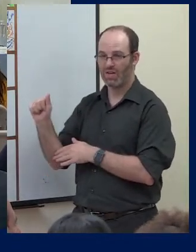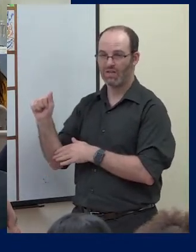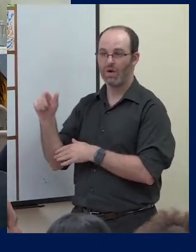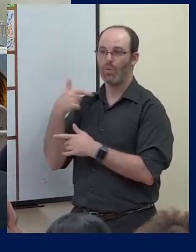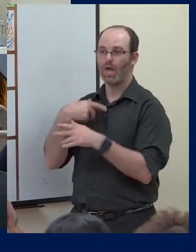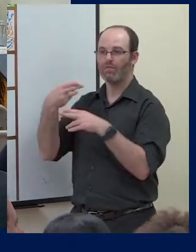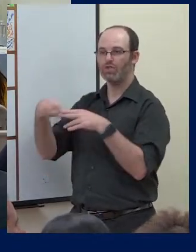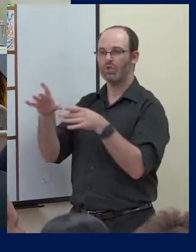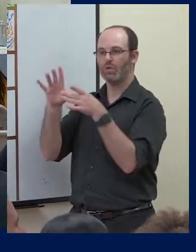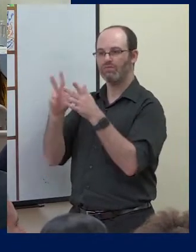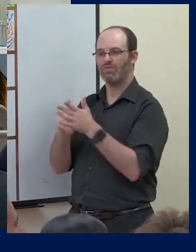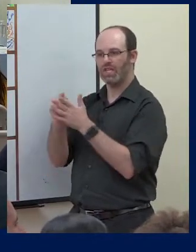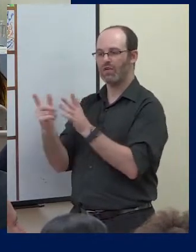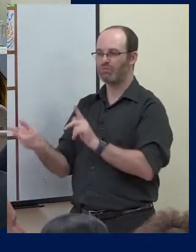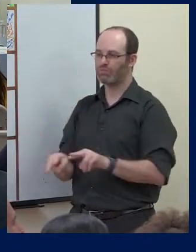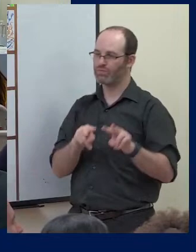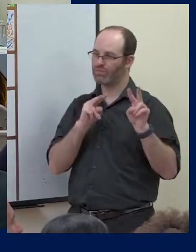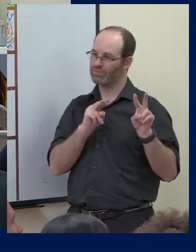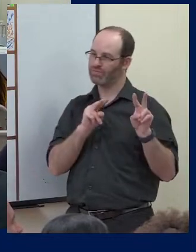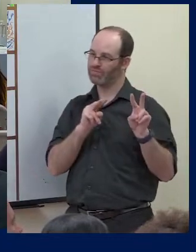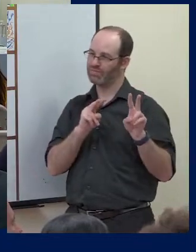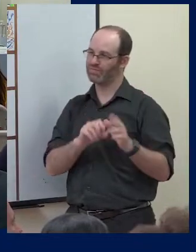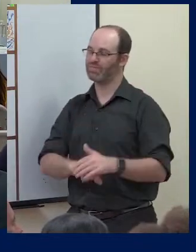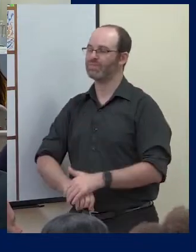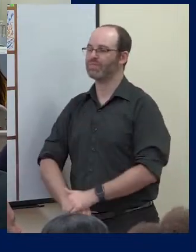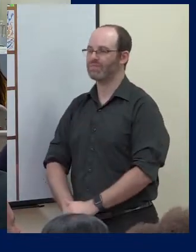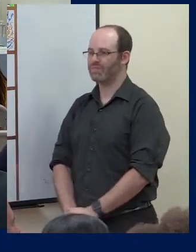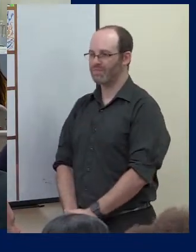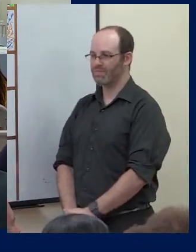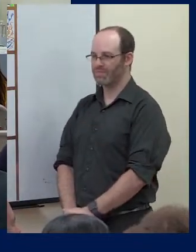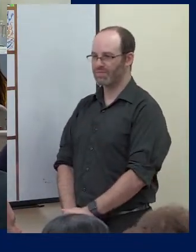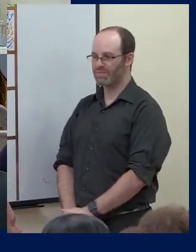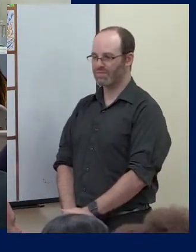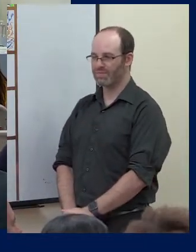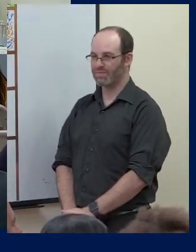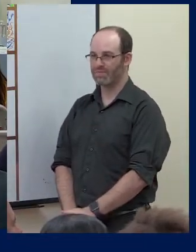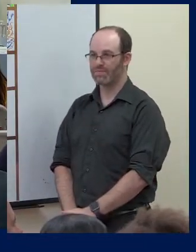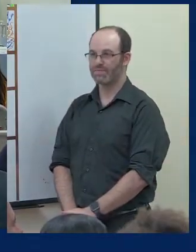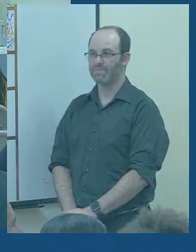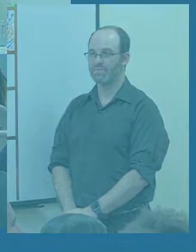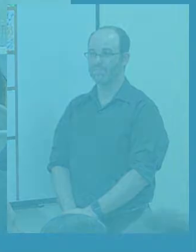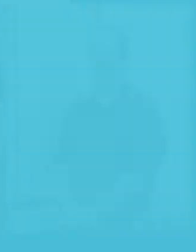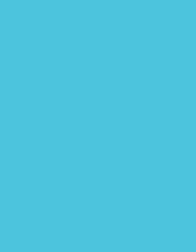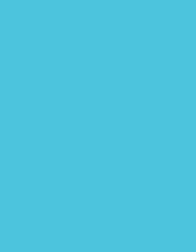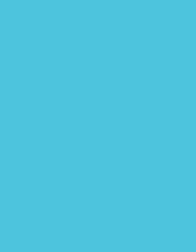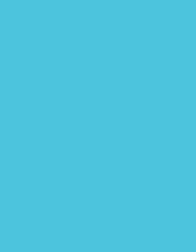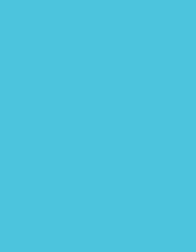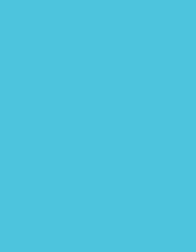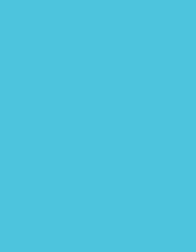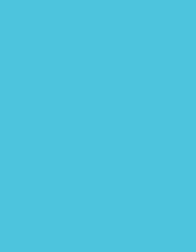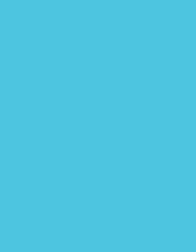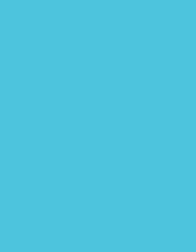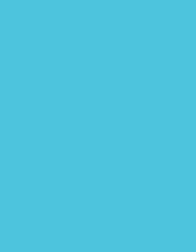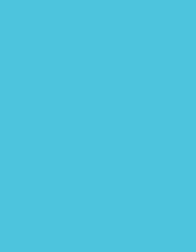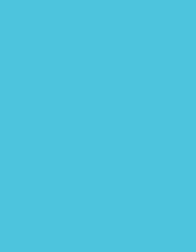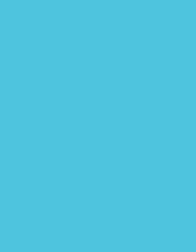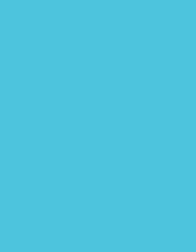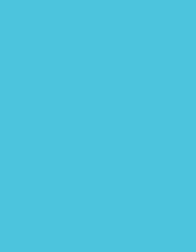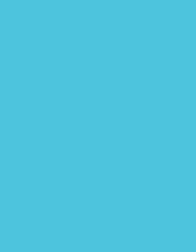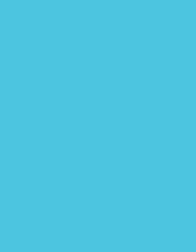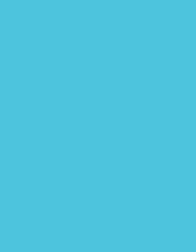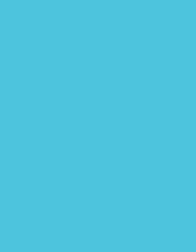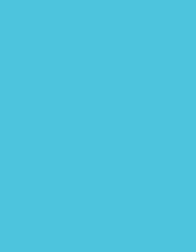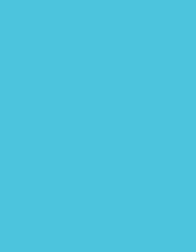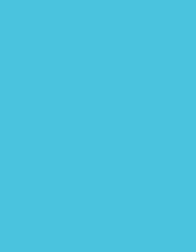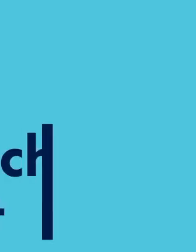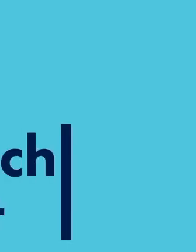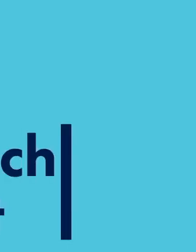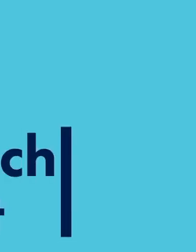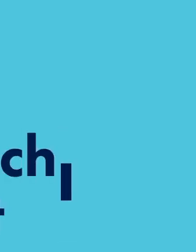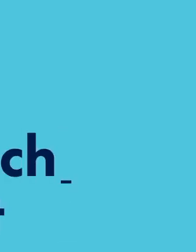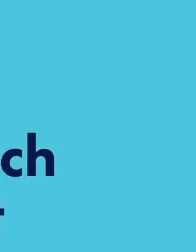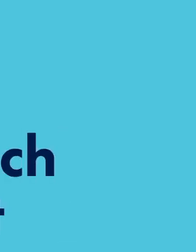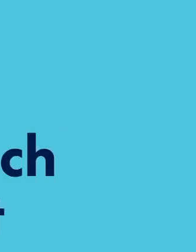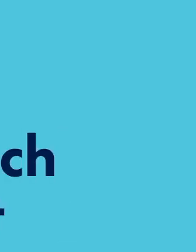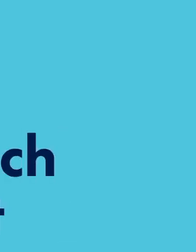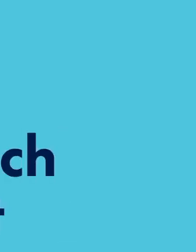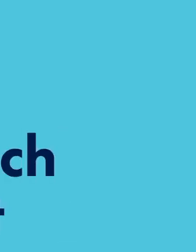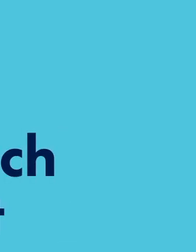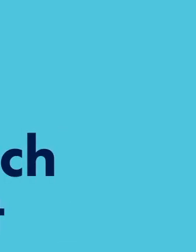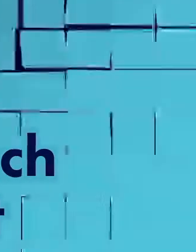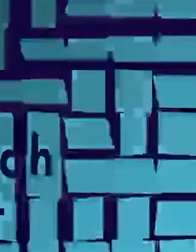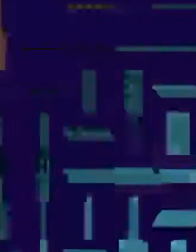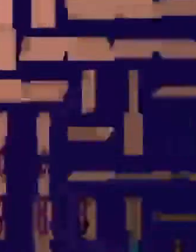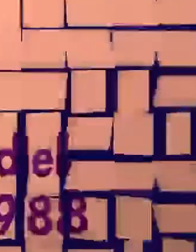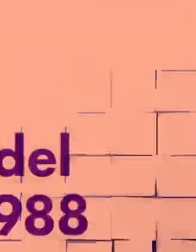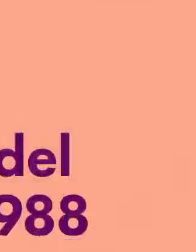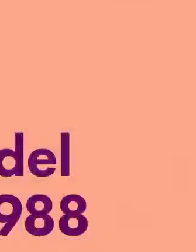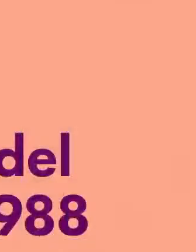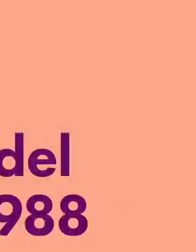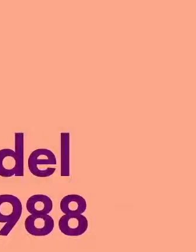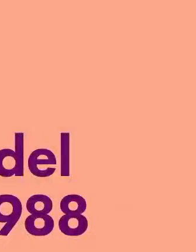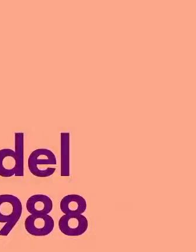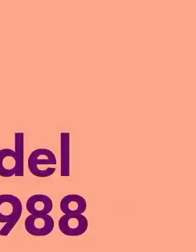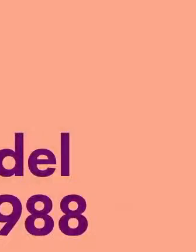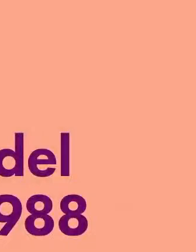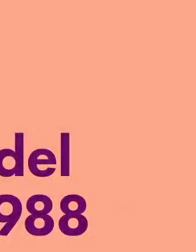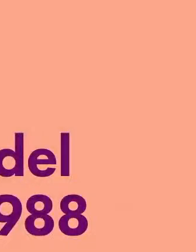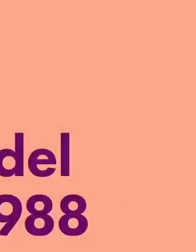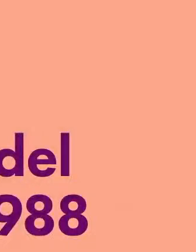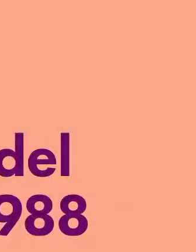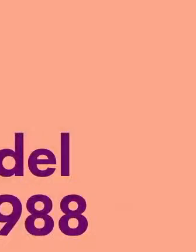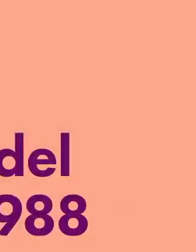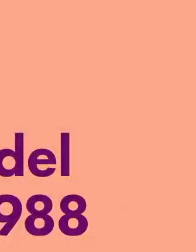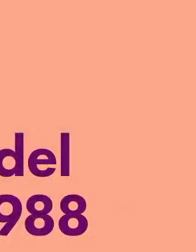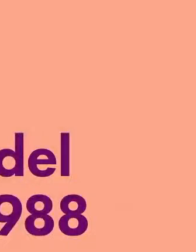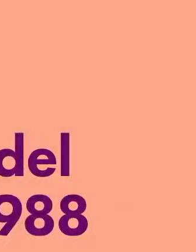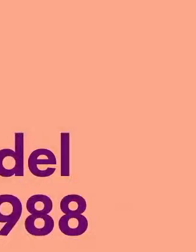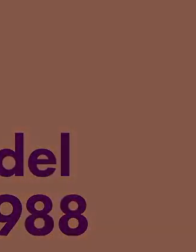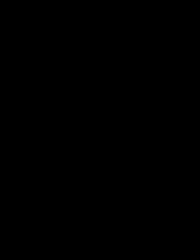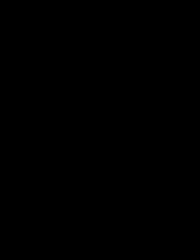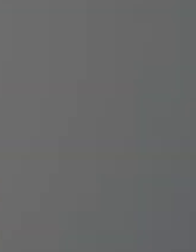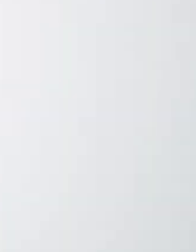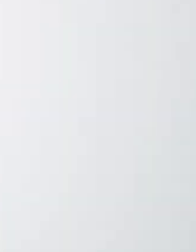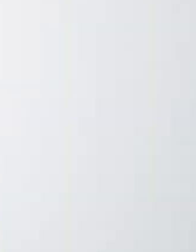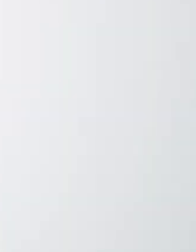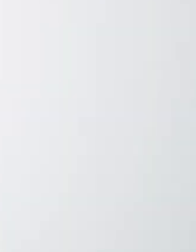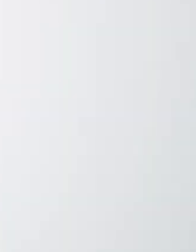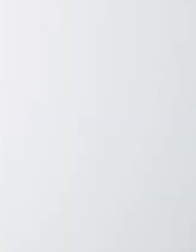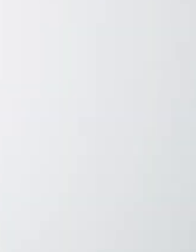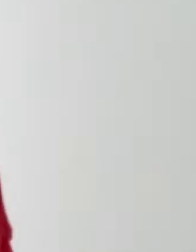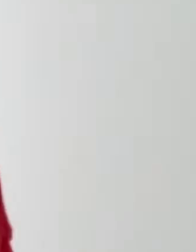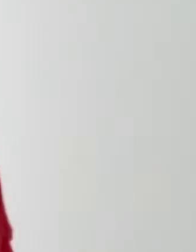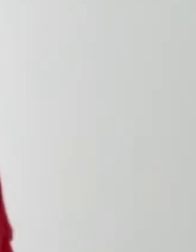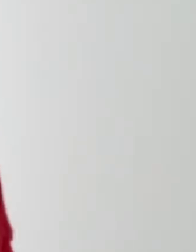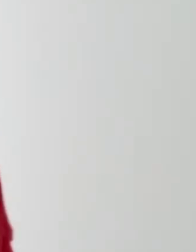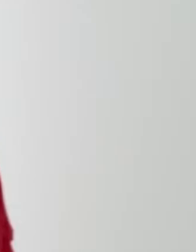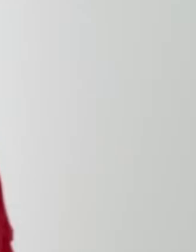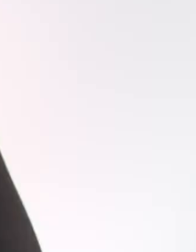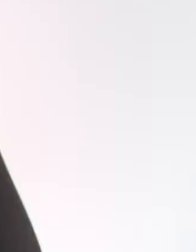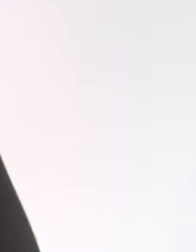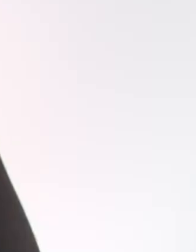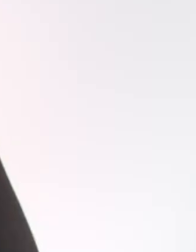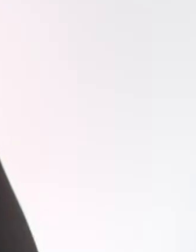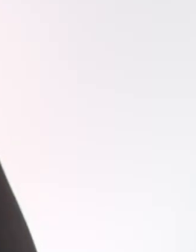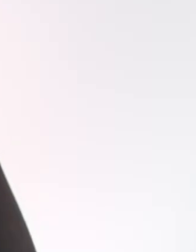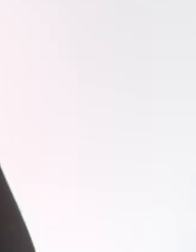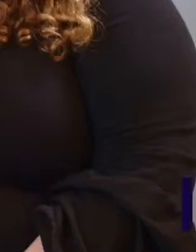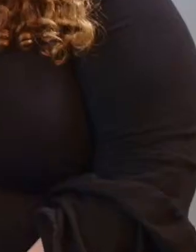¶ >> the